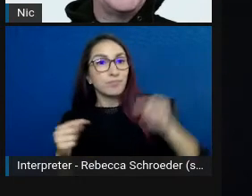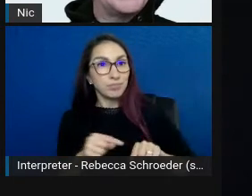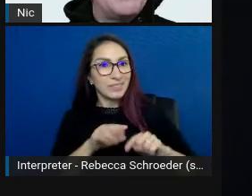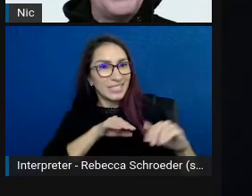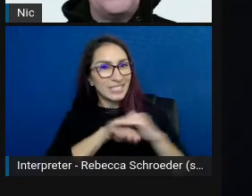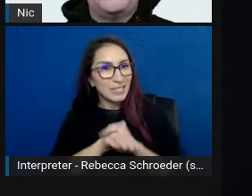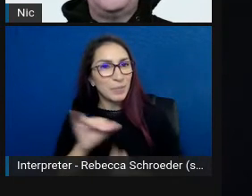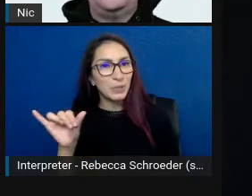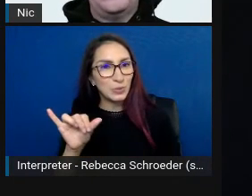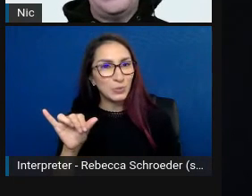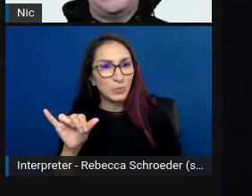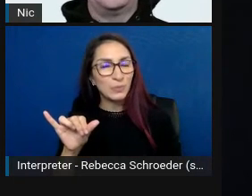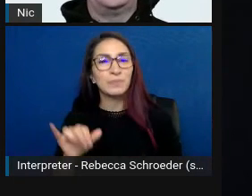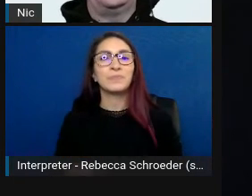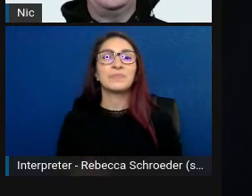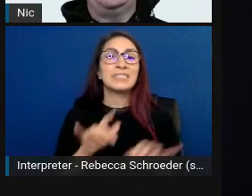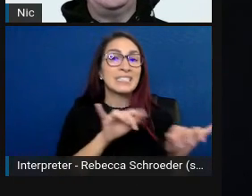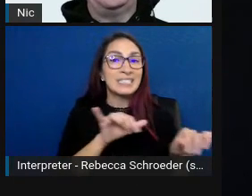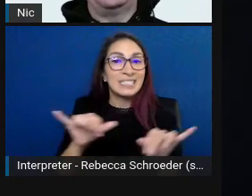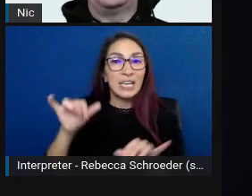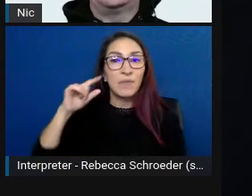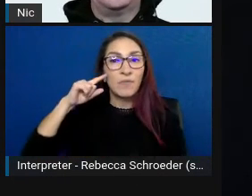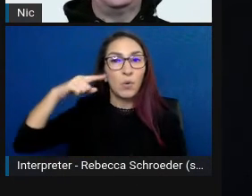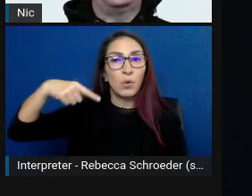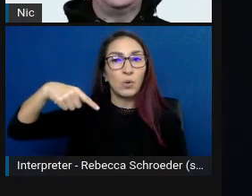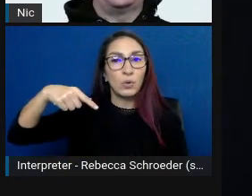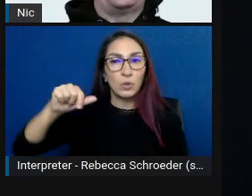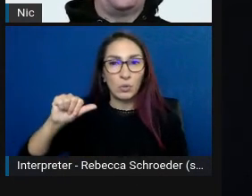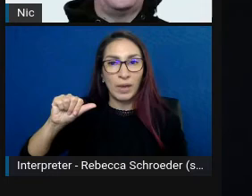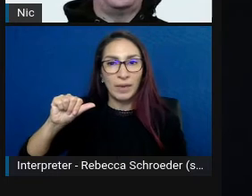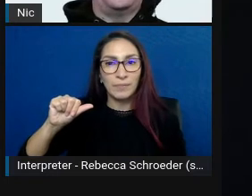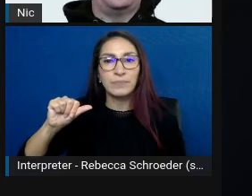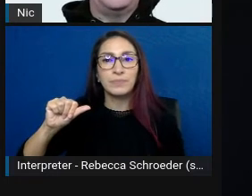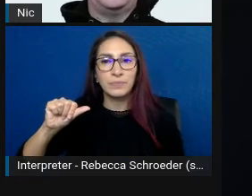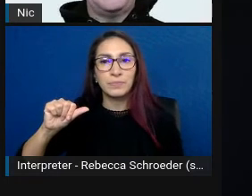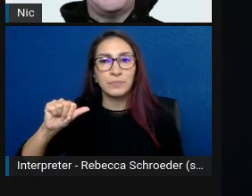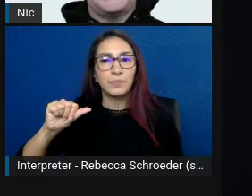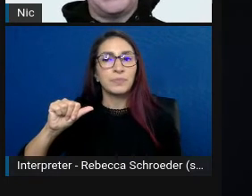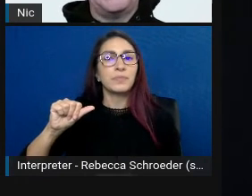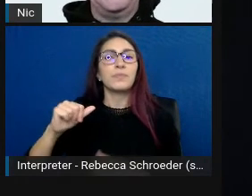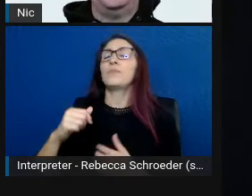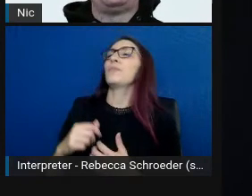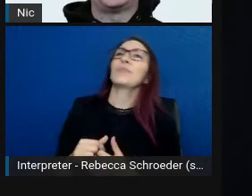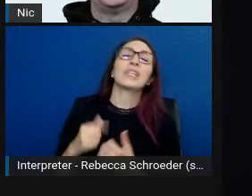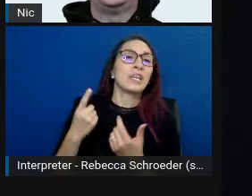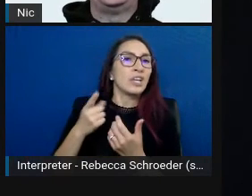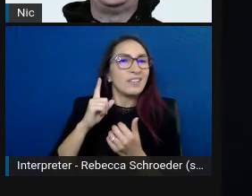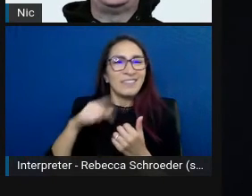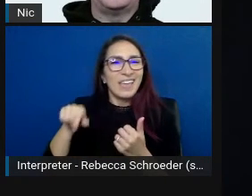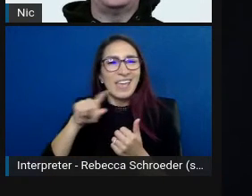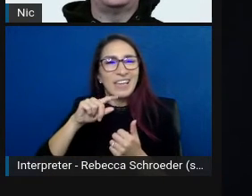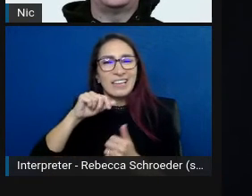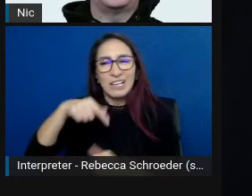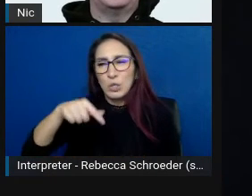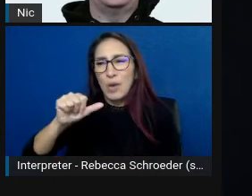Same thing with QA. QA people, they don't just run automated testing, they understand